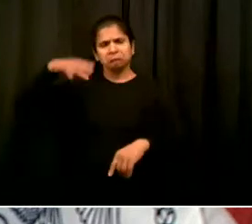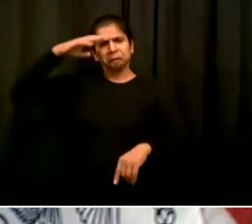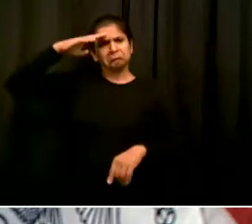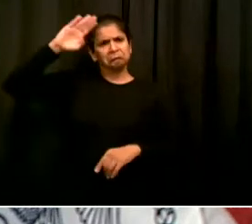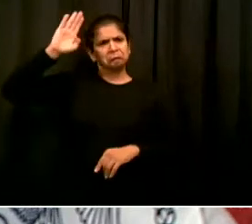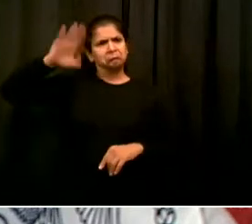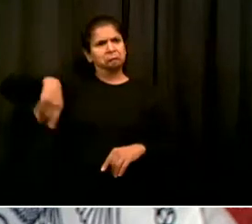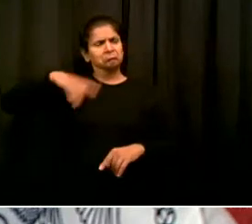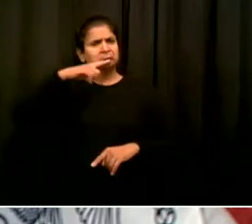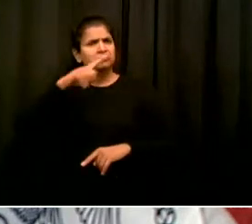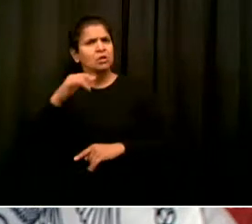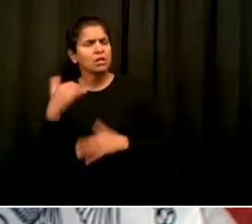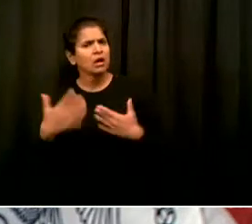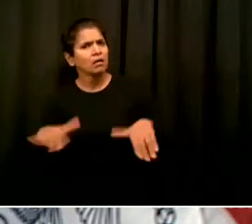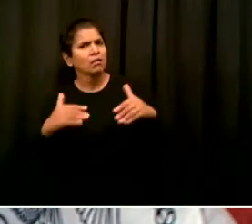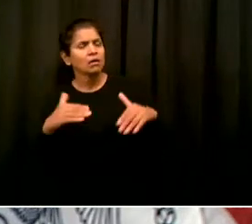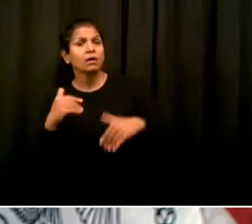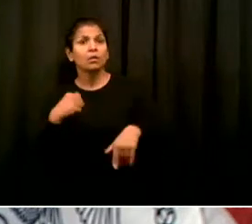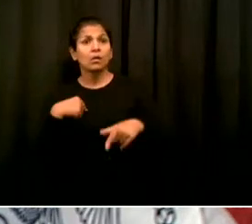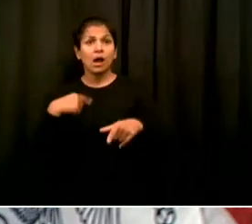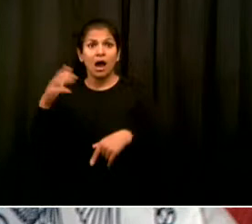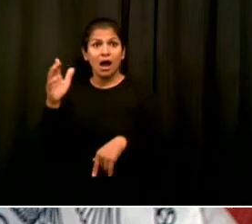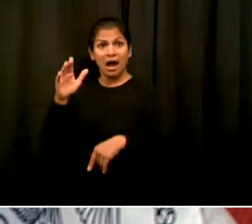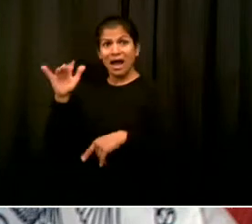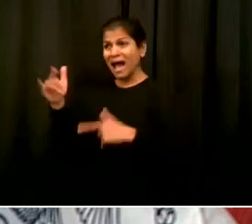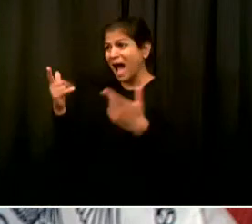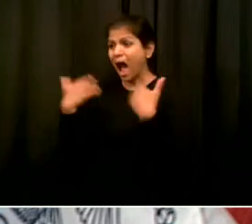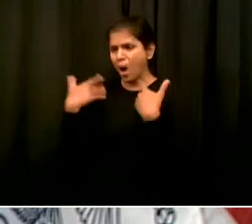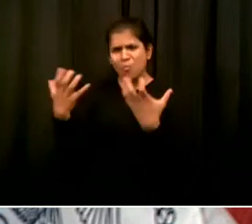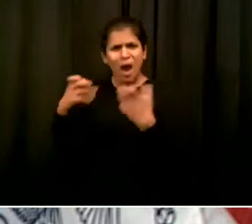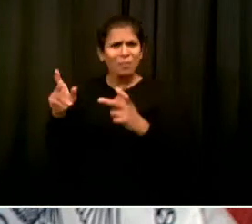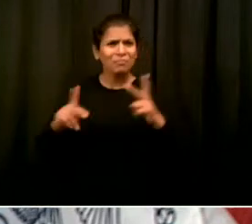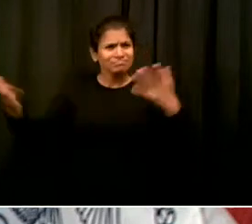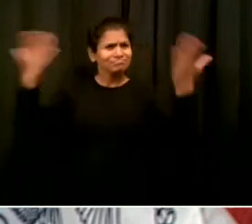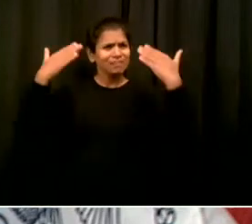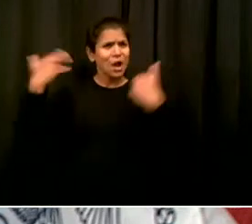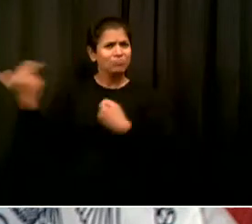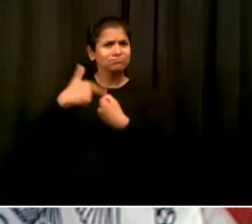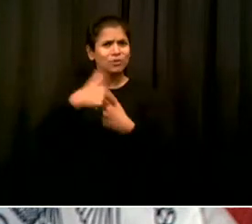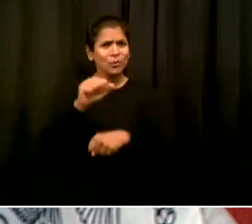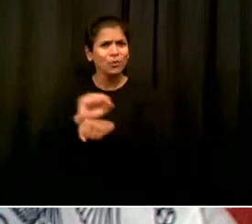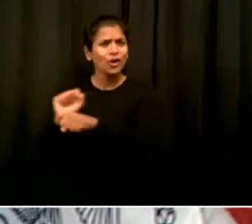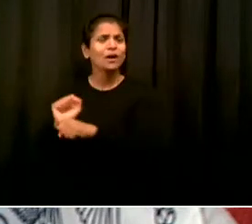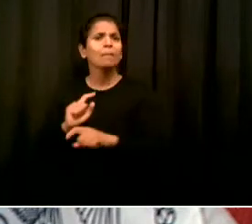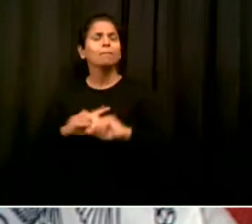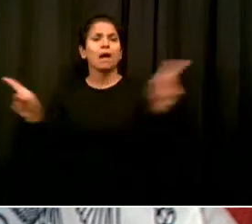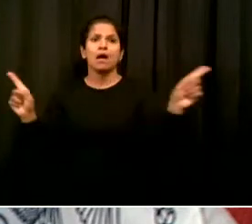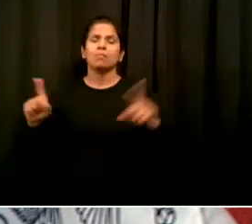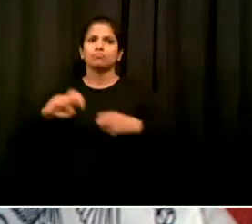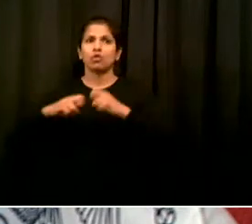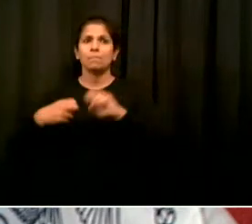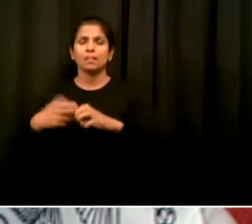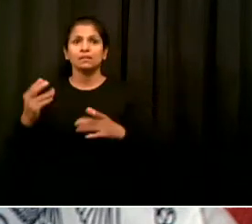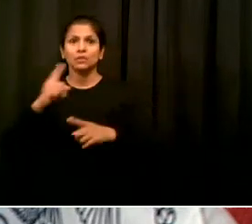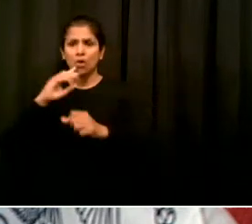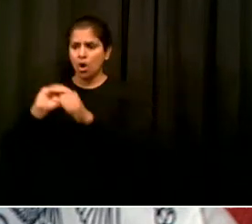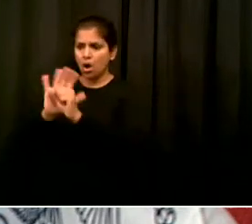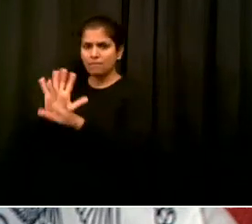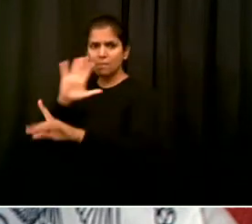OFFICES BUT WE HAVE TO DO THAT CAREFULLY. STILILHOL PPFUELLLY WE CAN DO THAT AT LEAST PARTIALLY LATE ARE IN THE YEAR. BUT IT FIRST